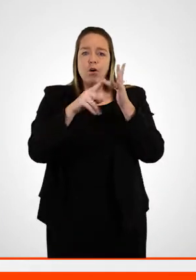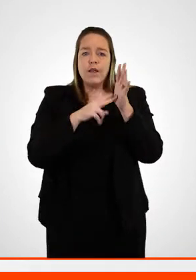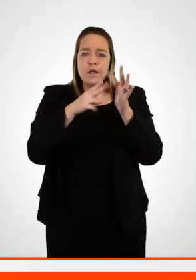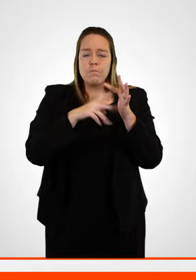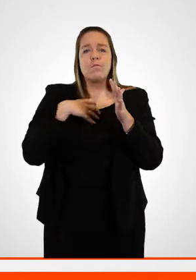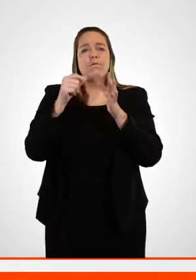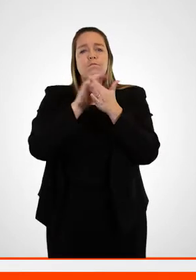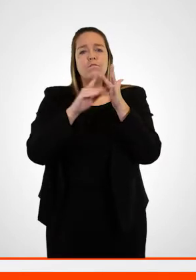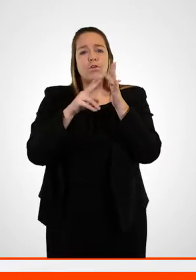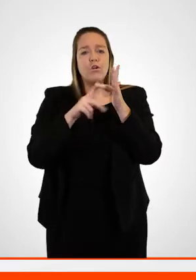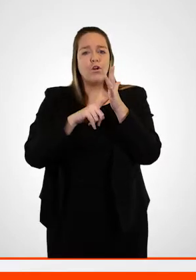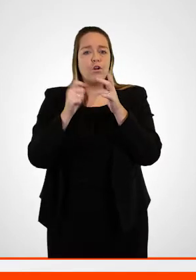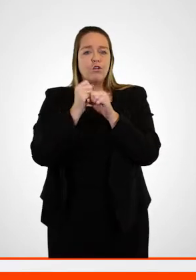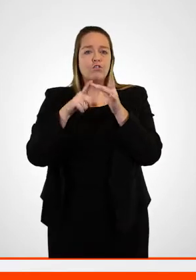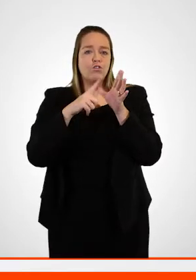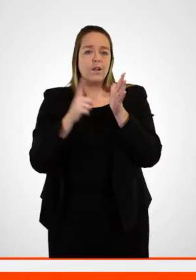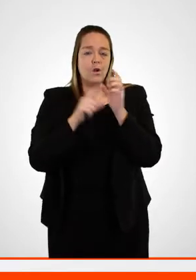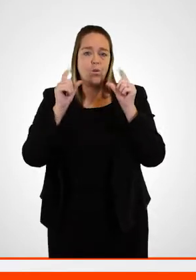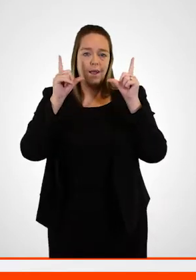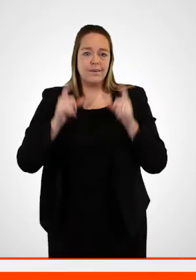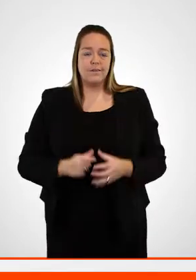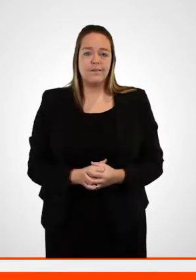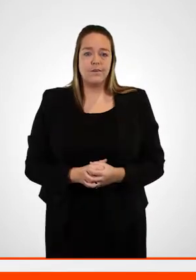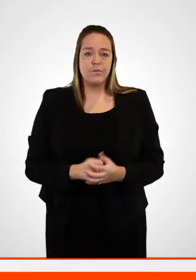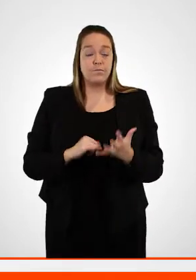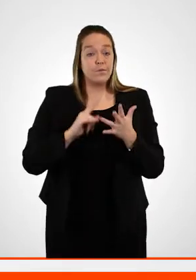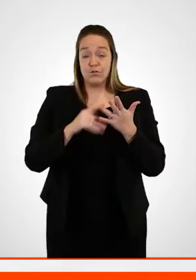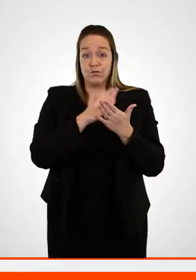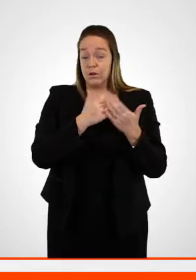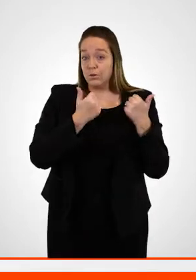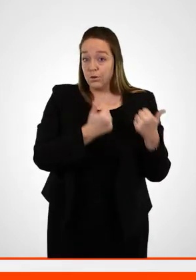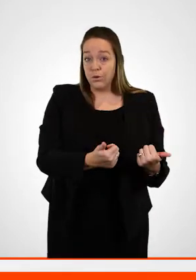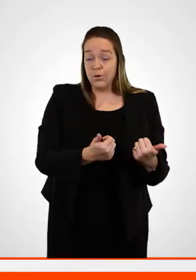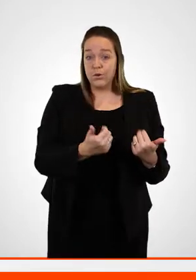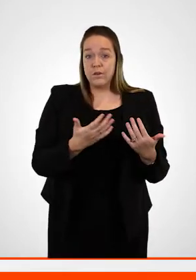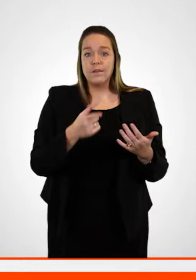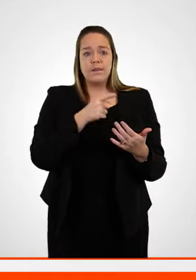greater phonological awareness. So that's all been really good and, of course, has led to